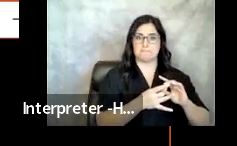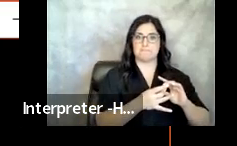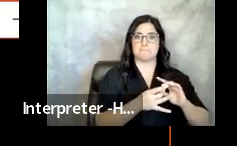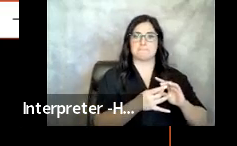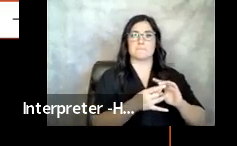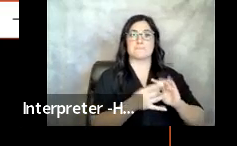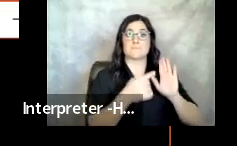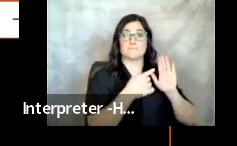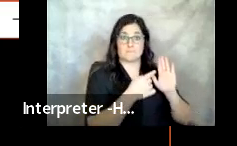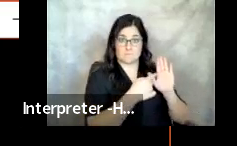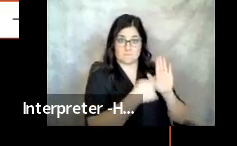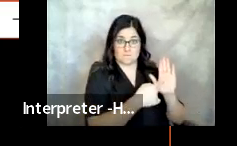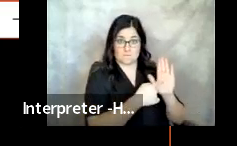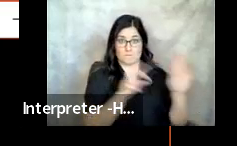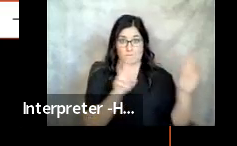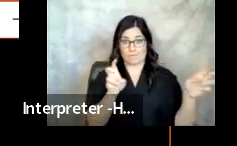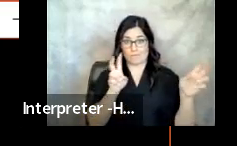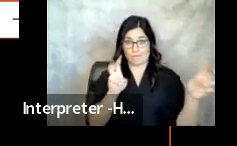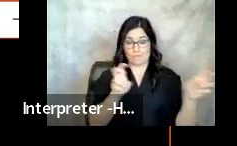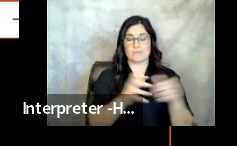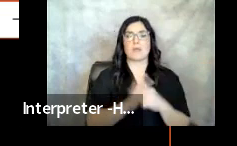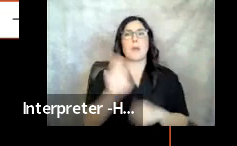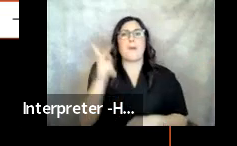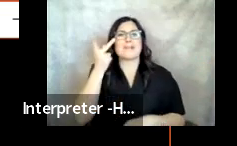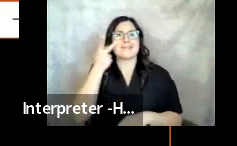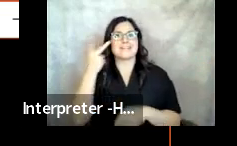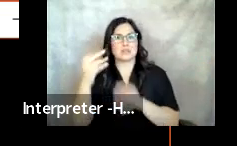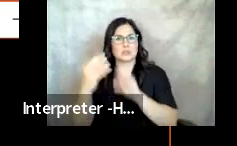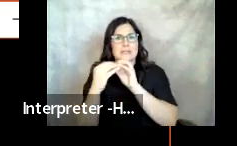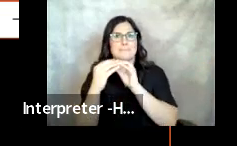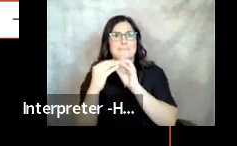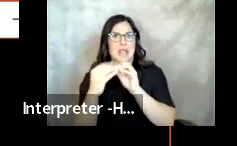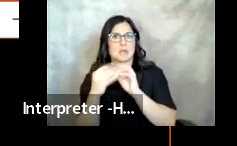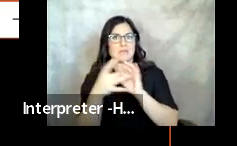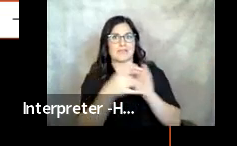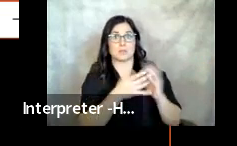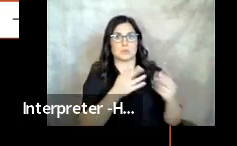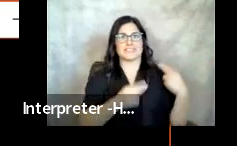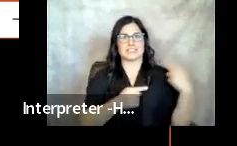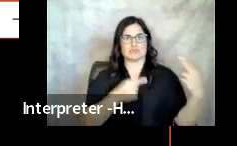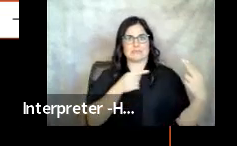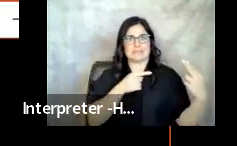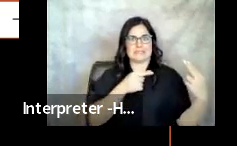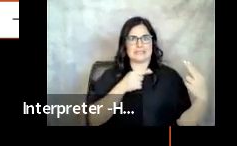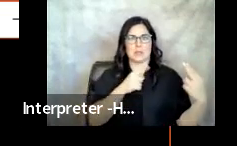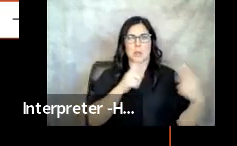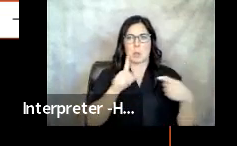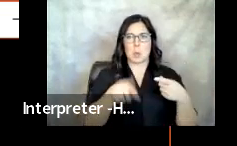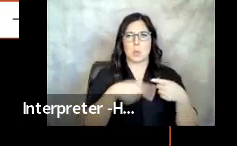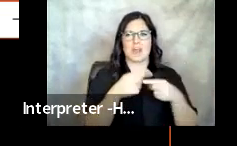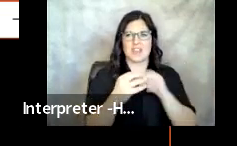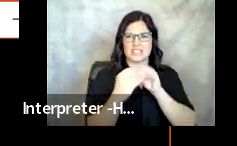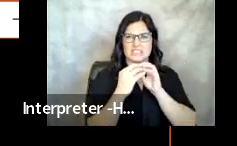a kind of political debate over. History. Began. Right after the Civil War, but especially.